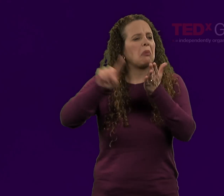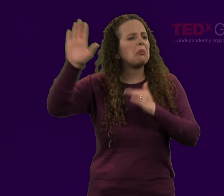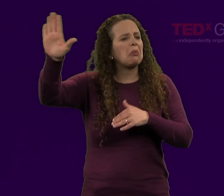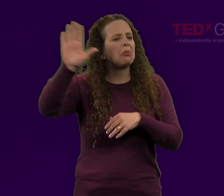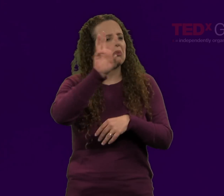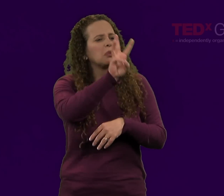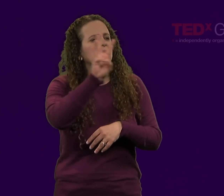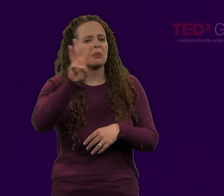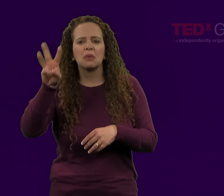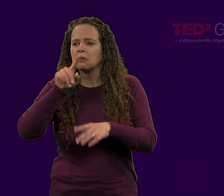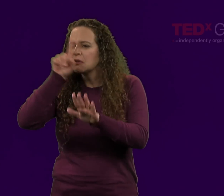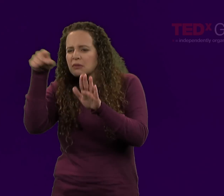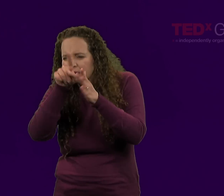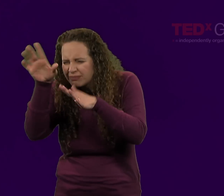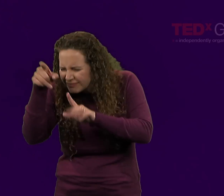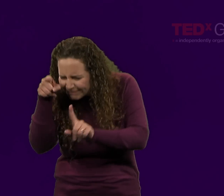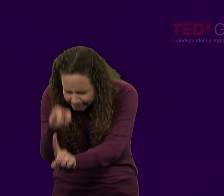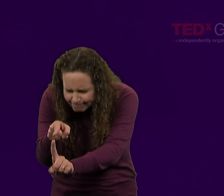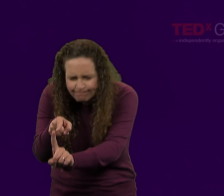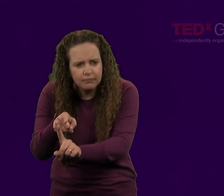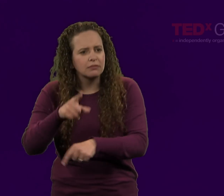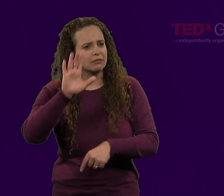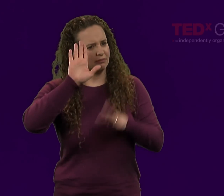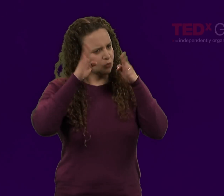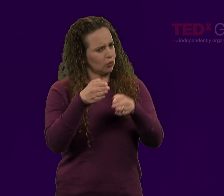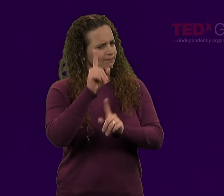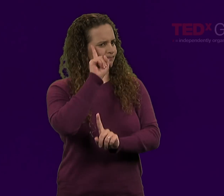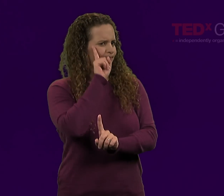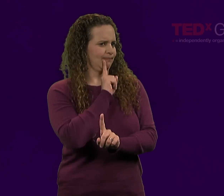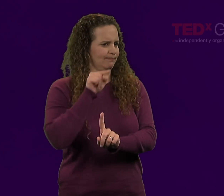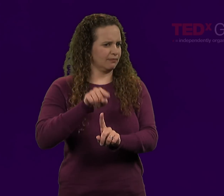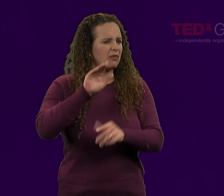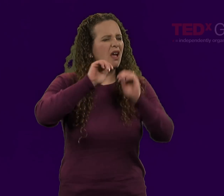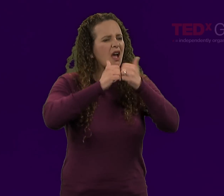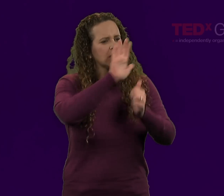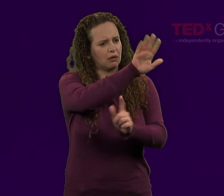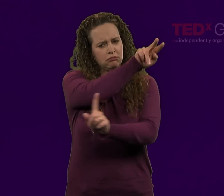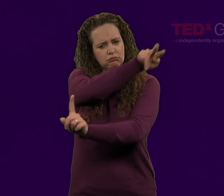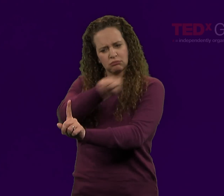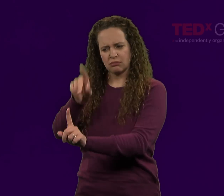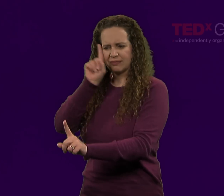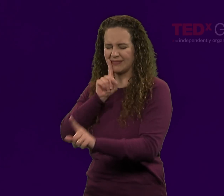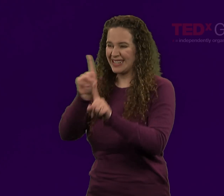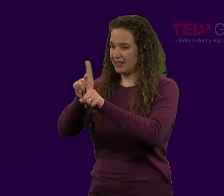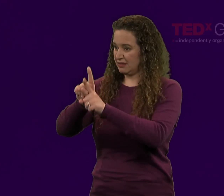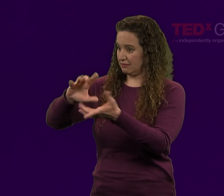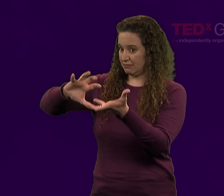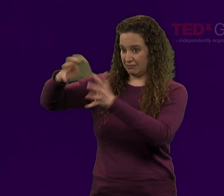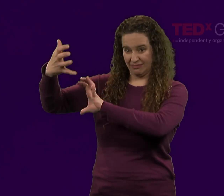On their website, I was able to find information that pertains particularly to how they view deaf people.